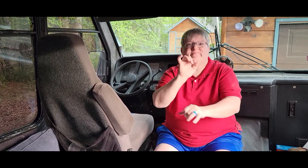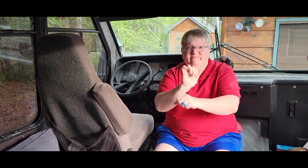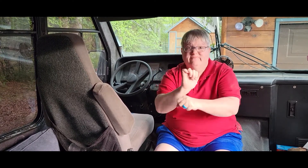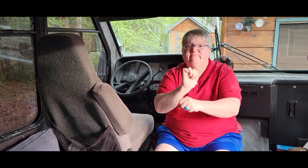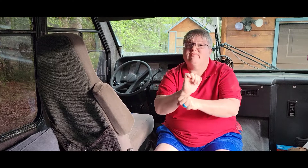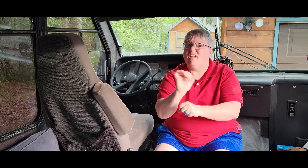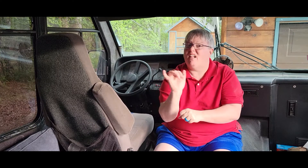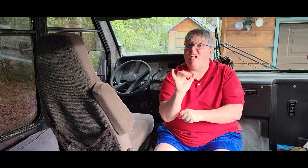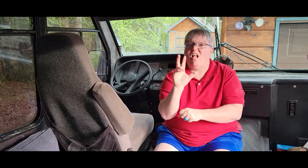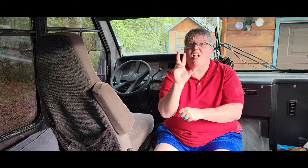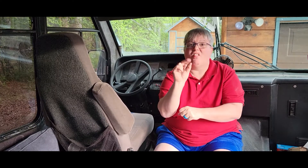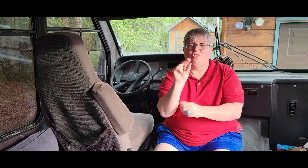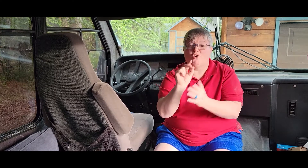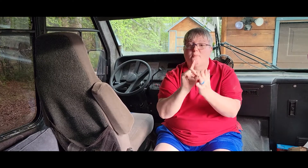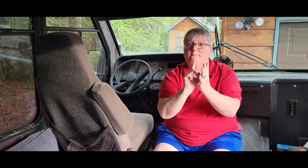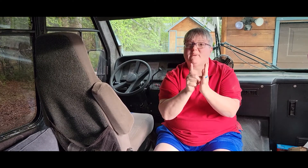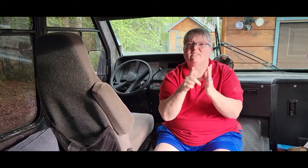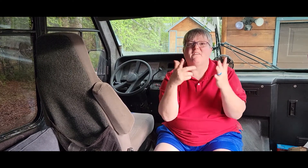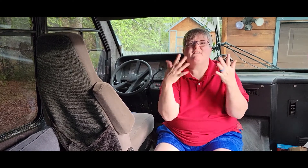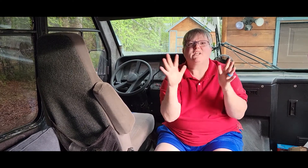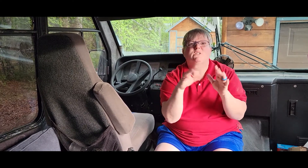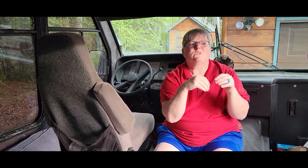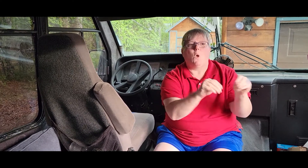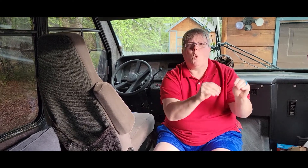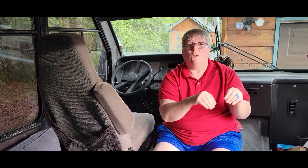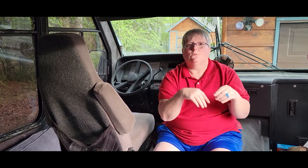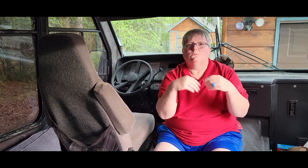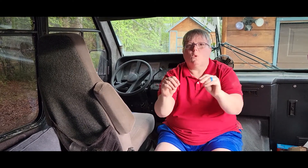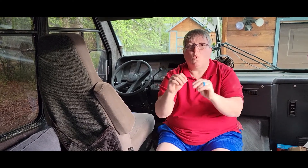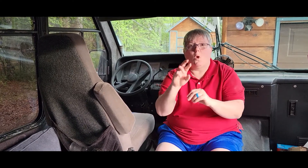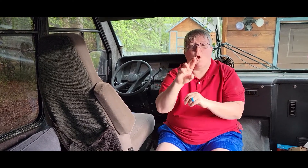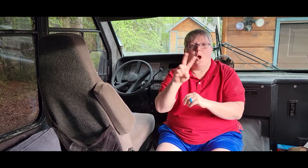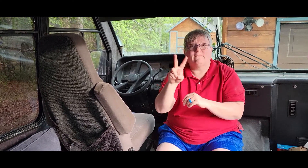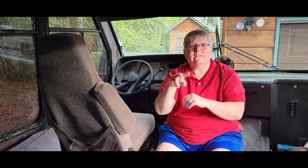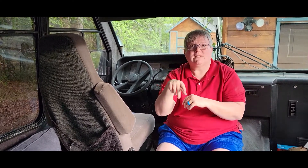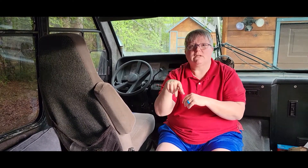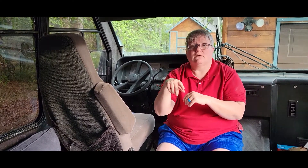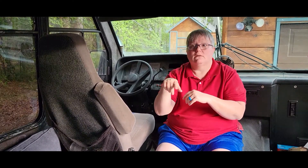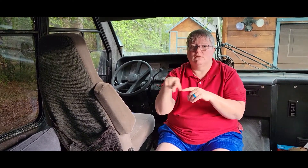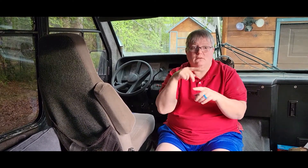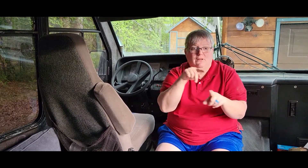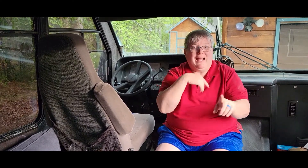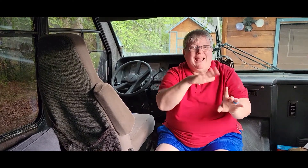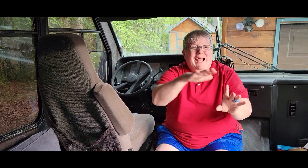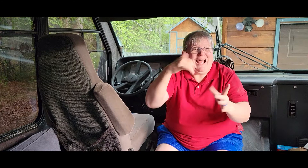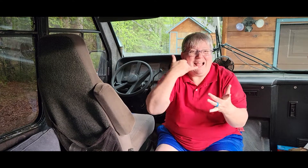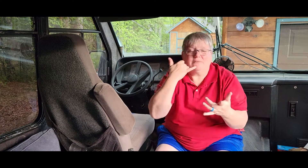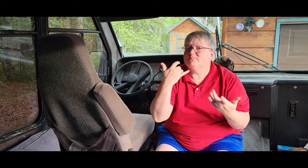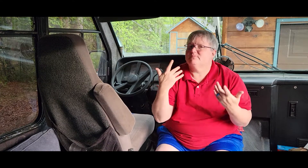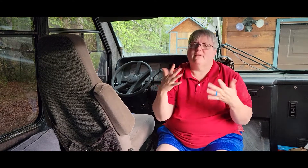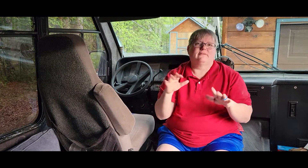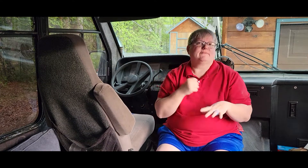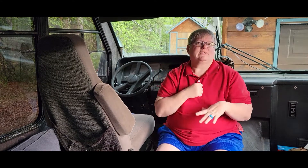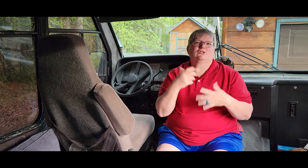I mean it's like 30 minutes and it's SOLD... SOLD. Any RVs... you're like hey you call. Nope, sorry